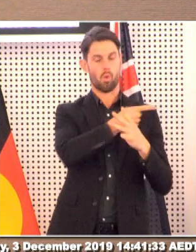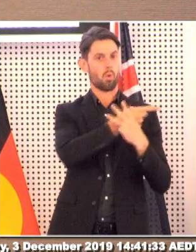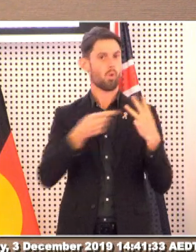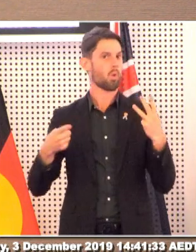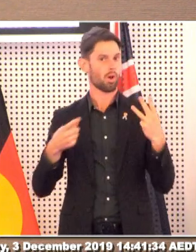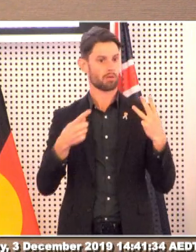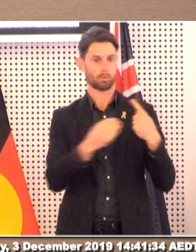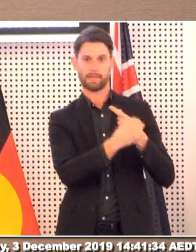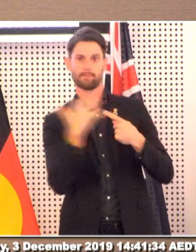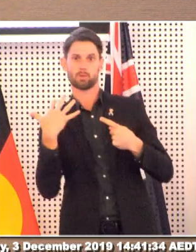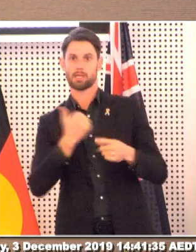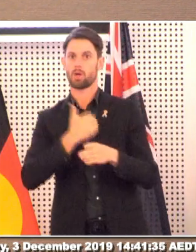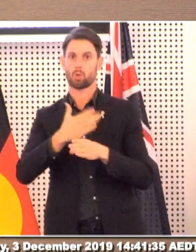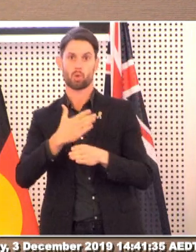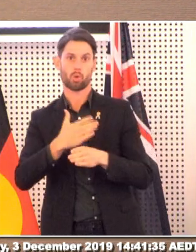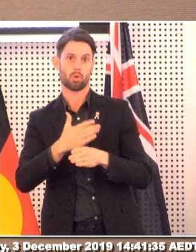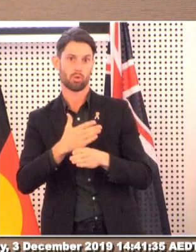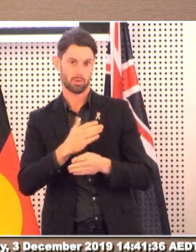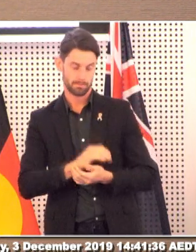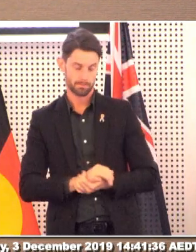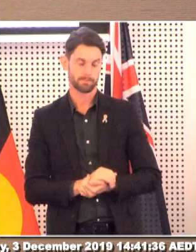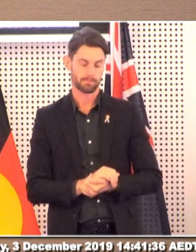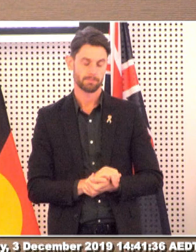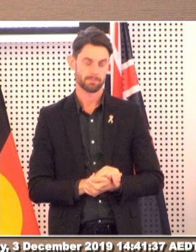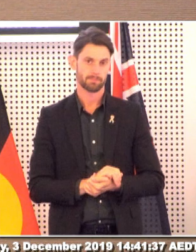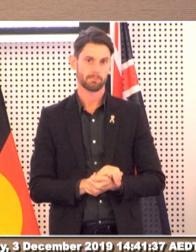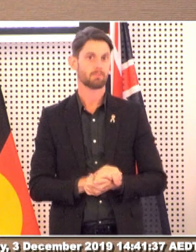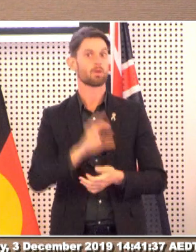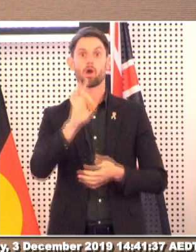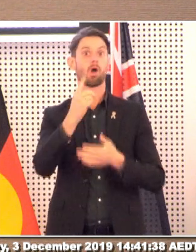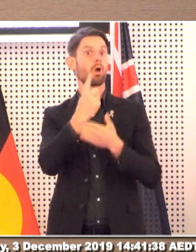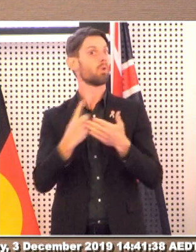And as I said, that’s reflected in not just the way we make decisions but in all of